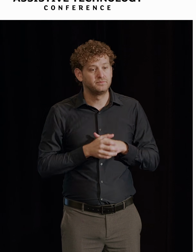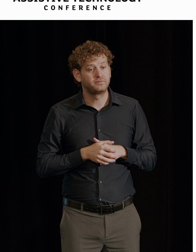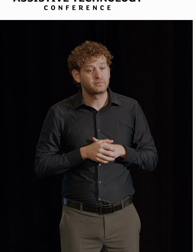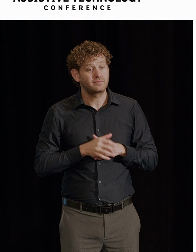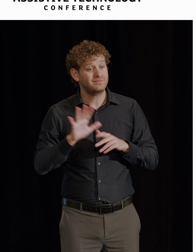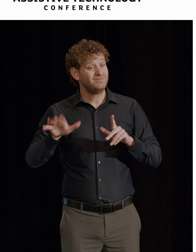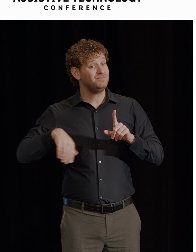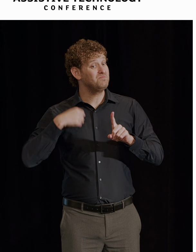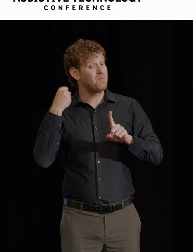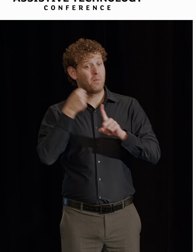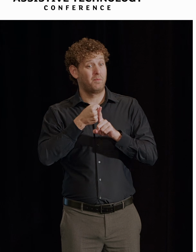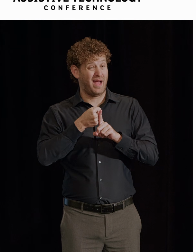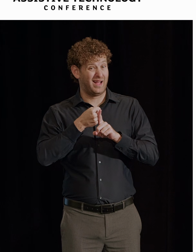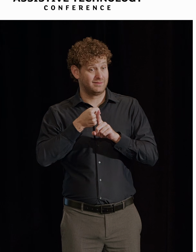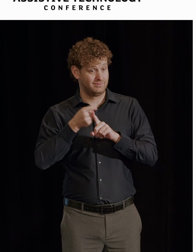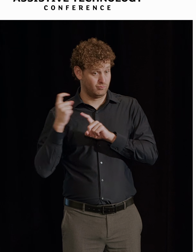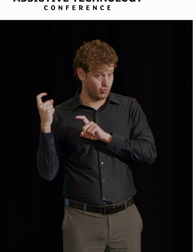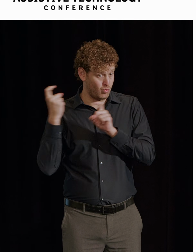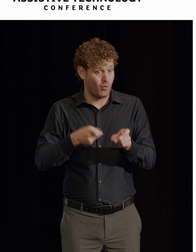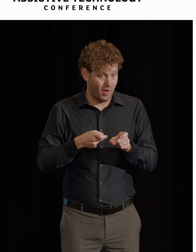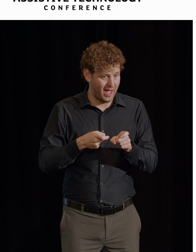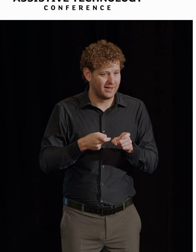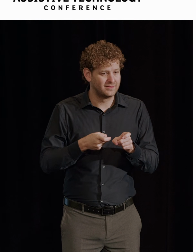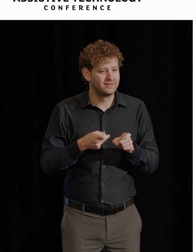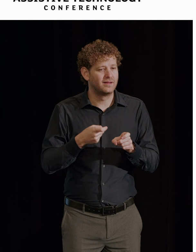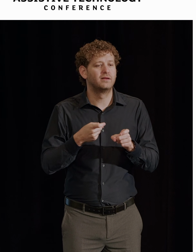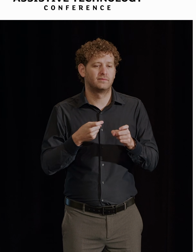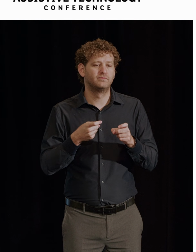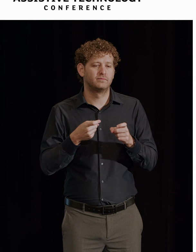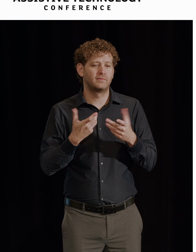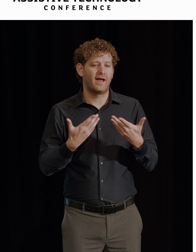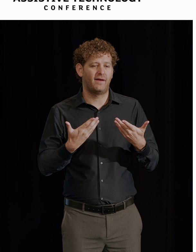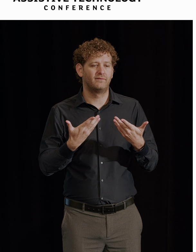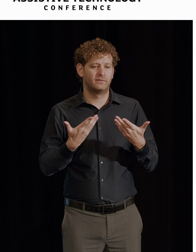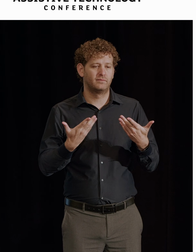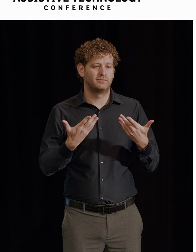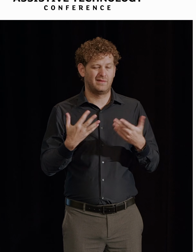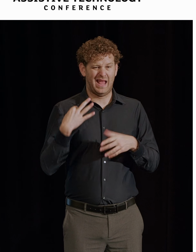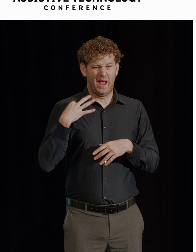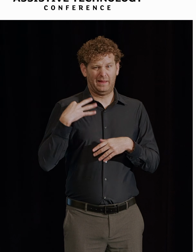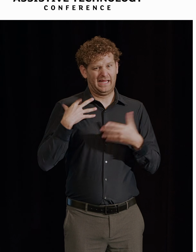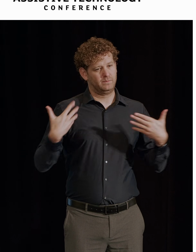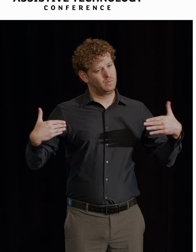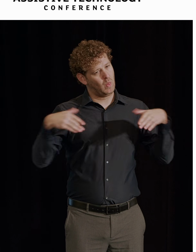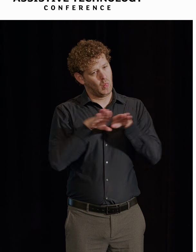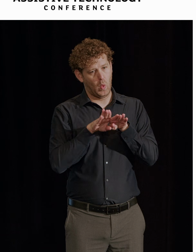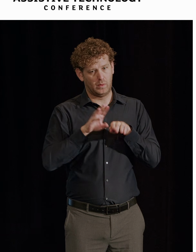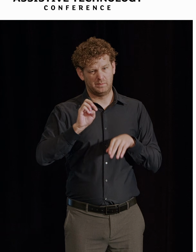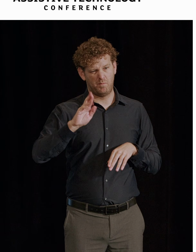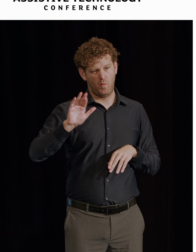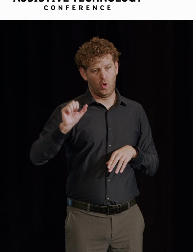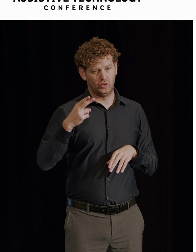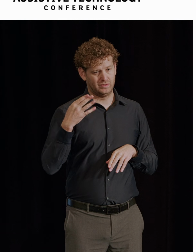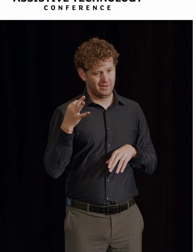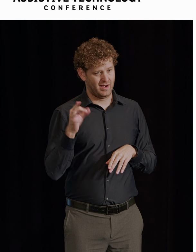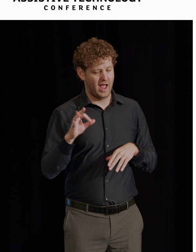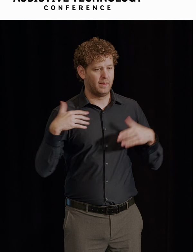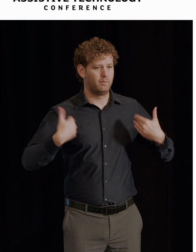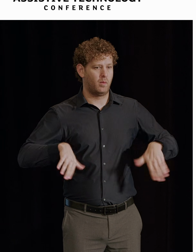closed the submissions for this on March 9th, but we had a ton of interest from a lot of folks in this audience, right?